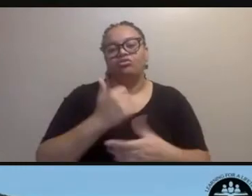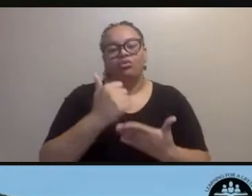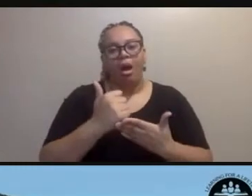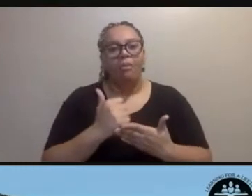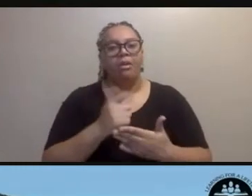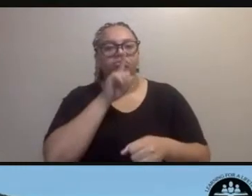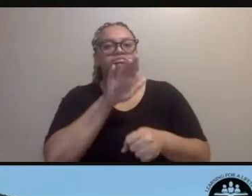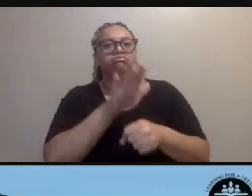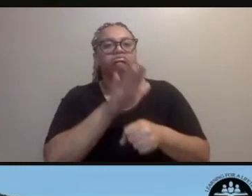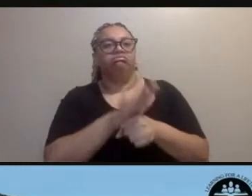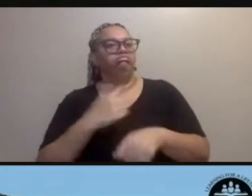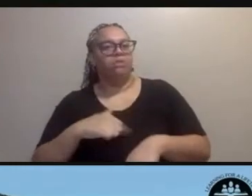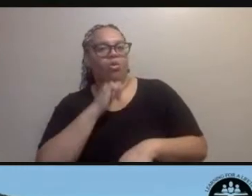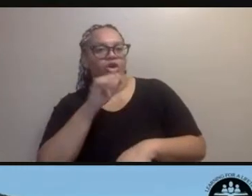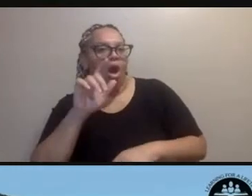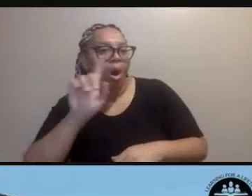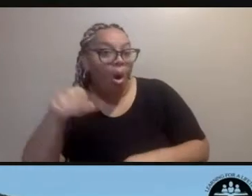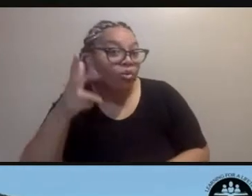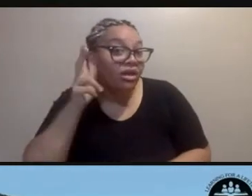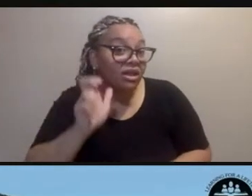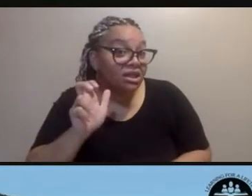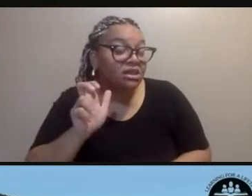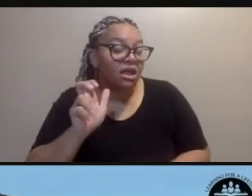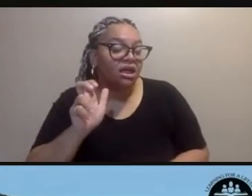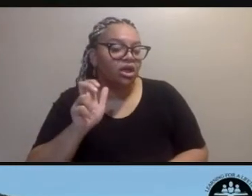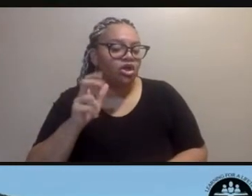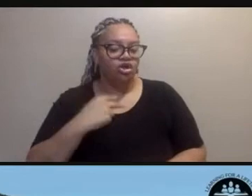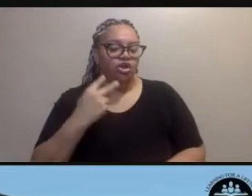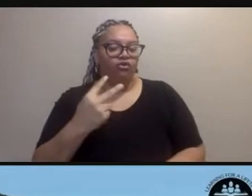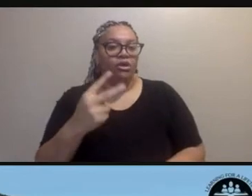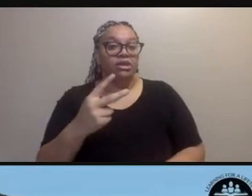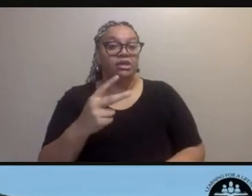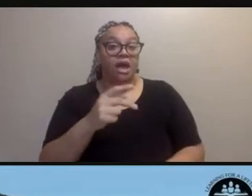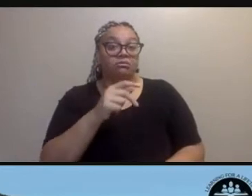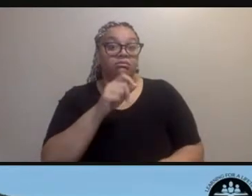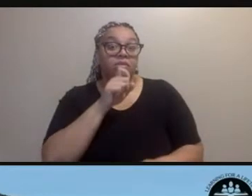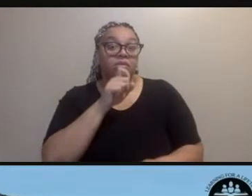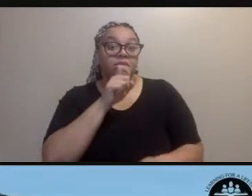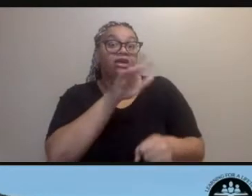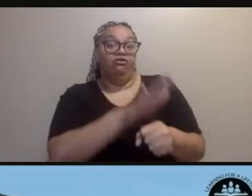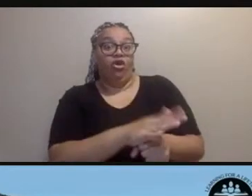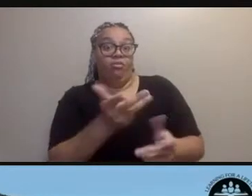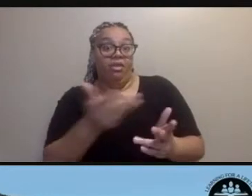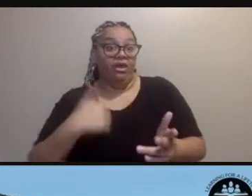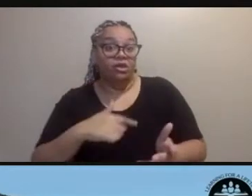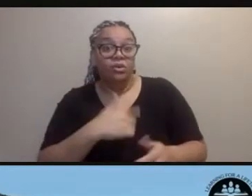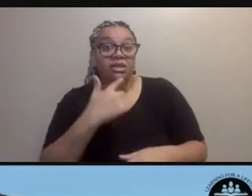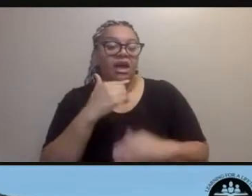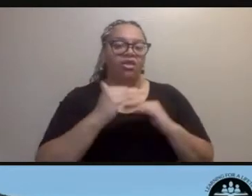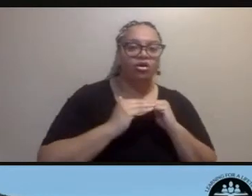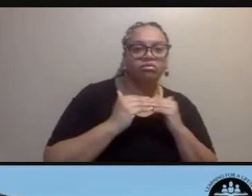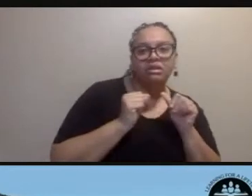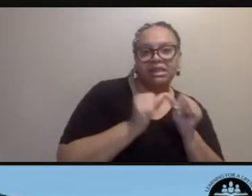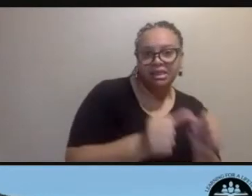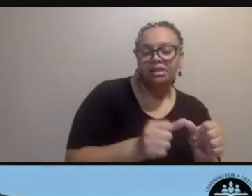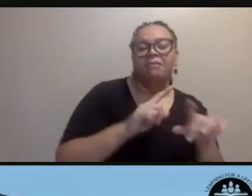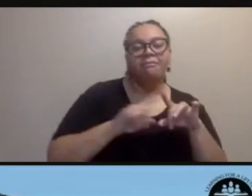CONTRARY POSITION AND KEEPING THE MINDSET THAT HELP US ENSURE